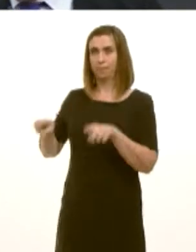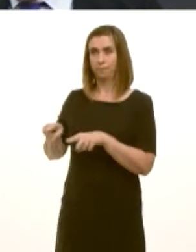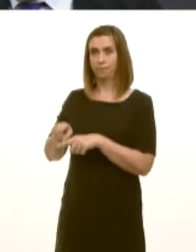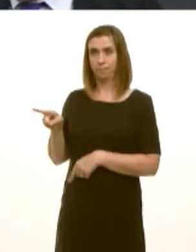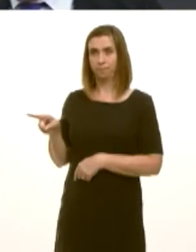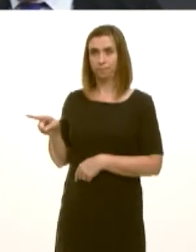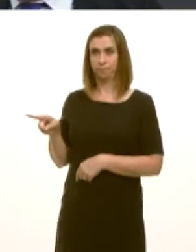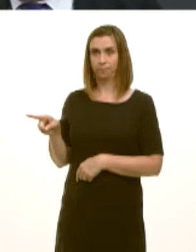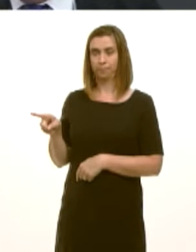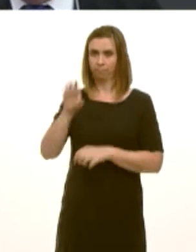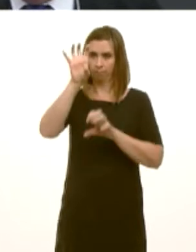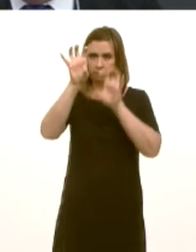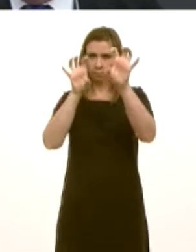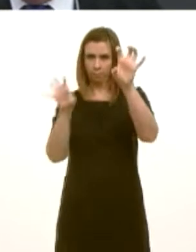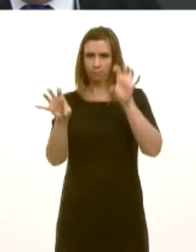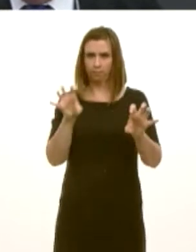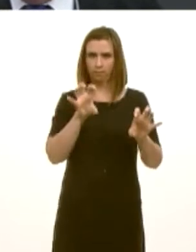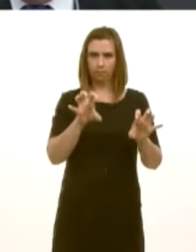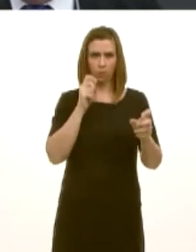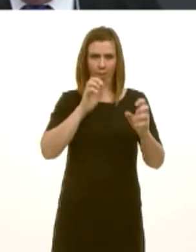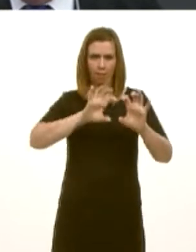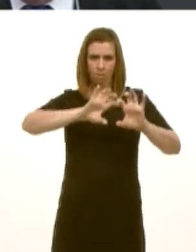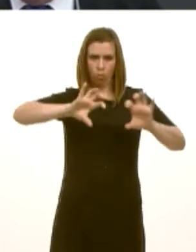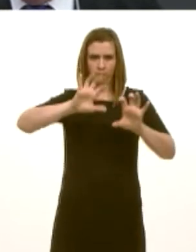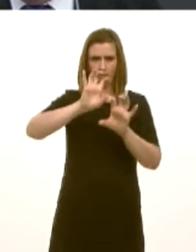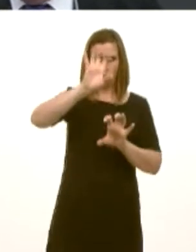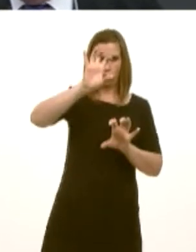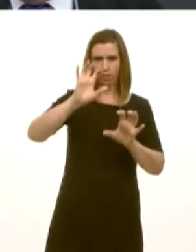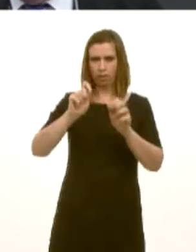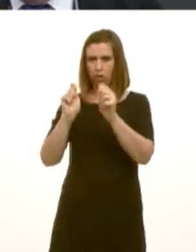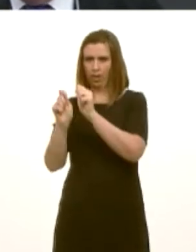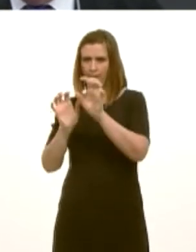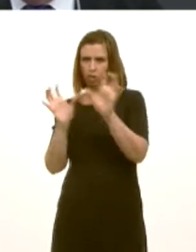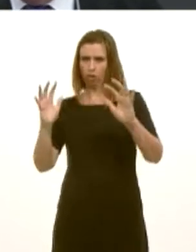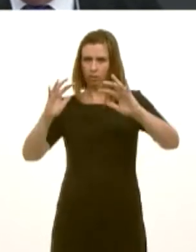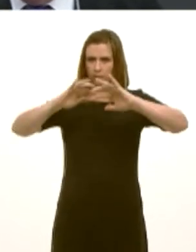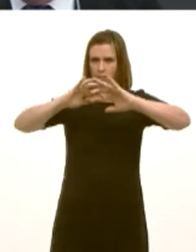happens to many of the consortia, bodies and regional partnerships that already exist.